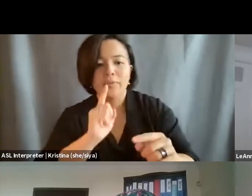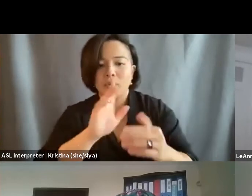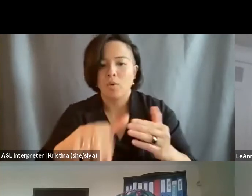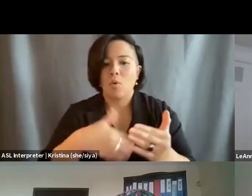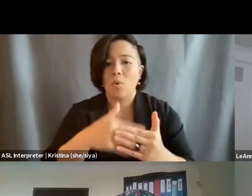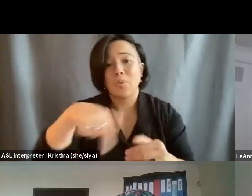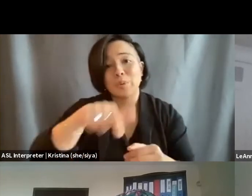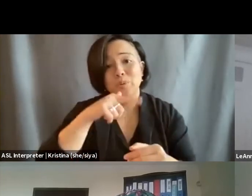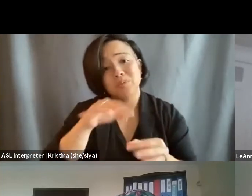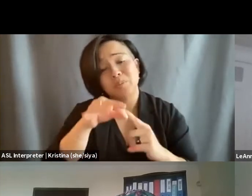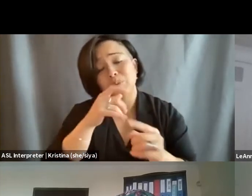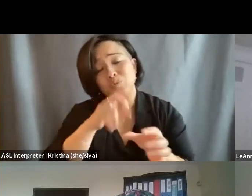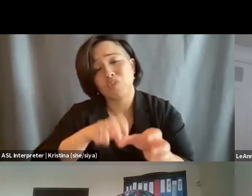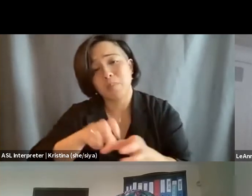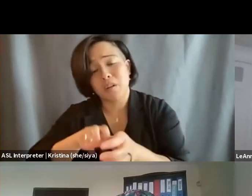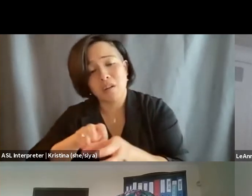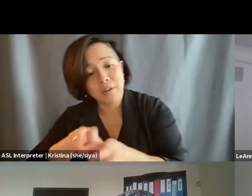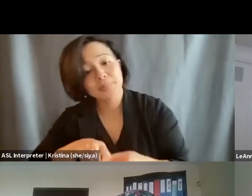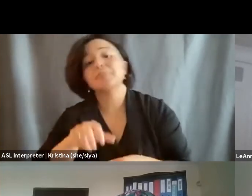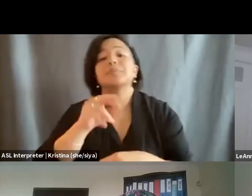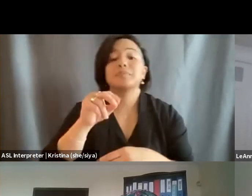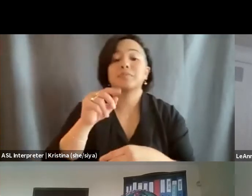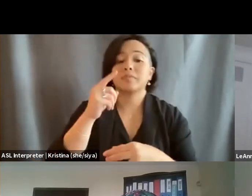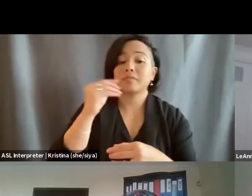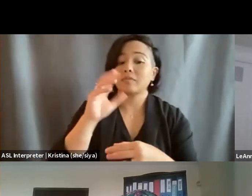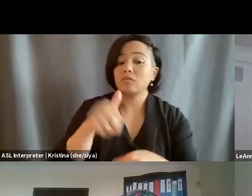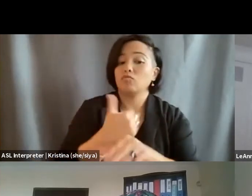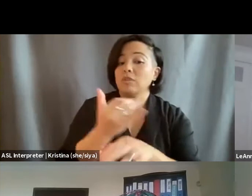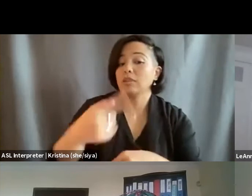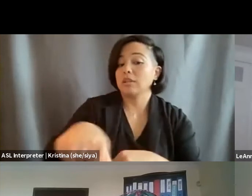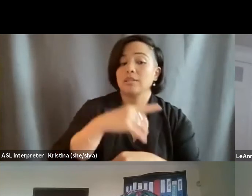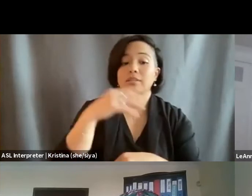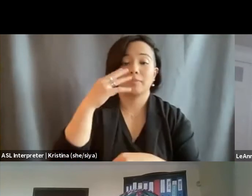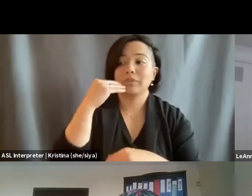And I actually think that the crisis over the adolescent girls and education is, itself, a pandemic, requiring that partnership and that agency response that we